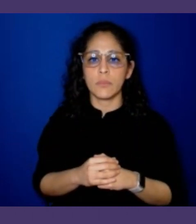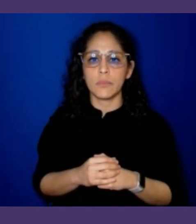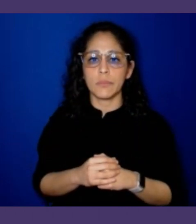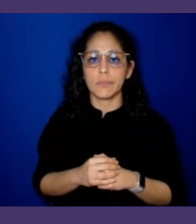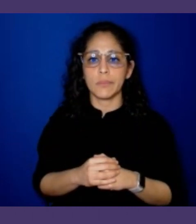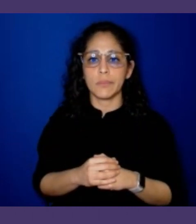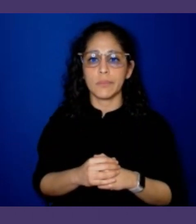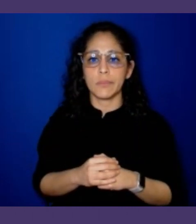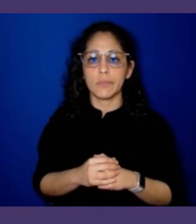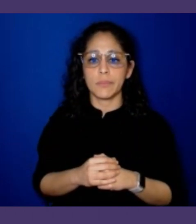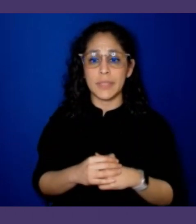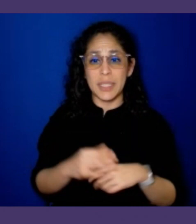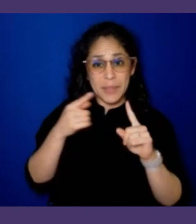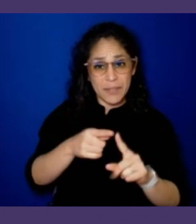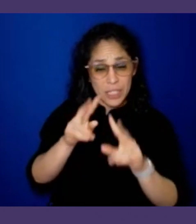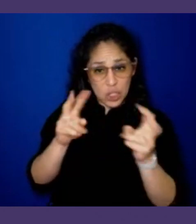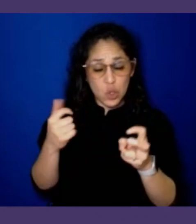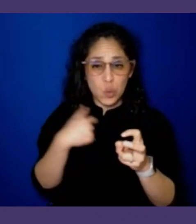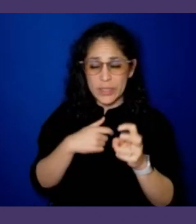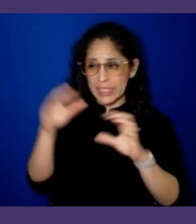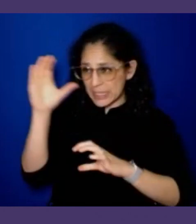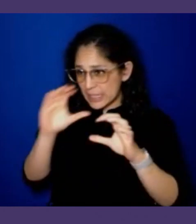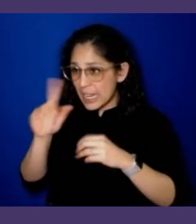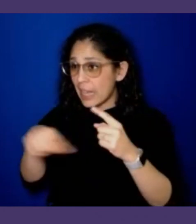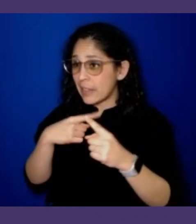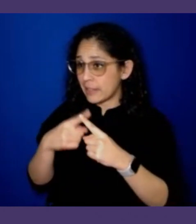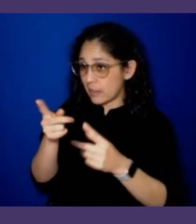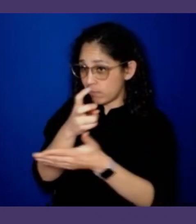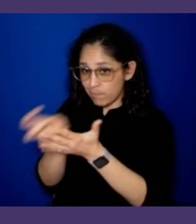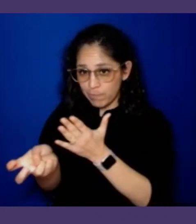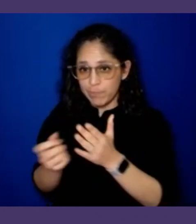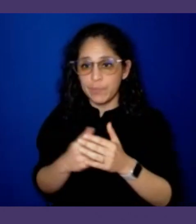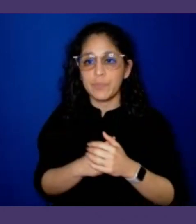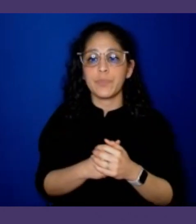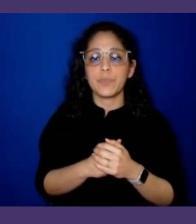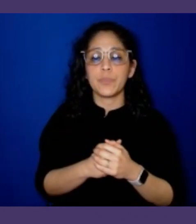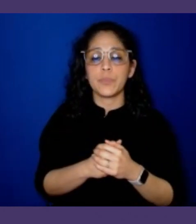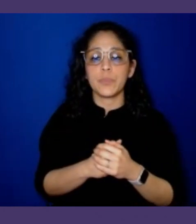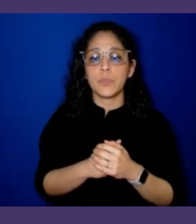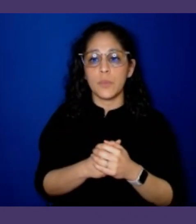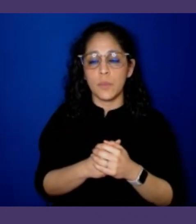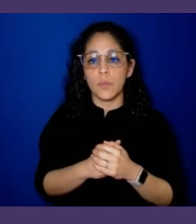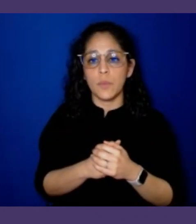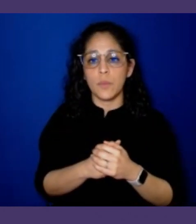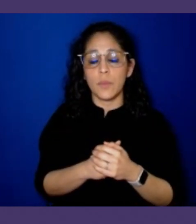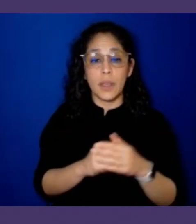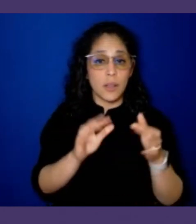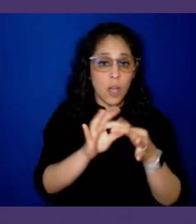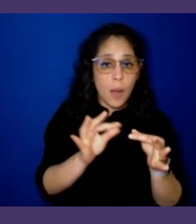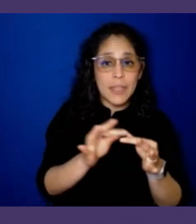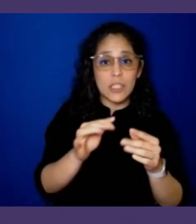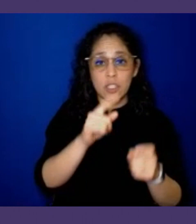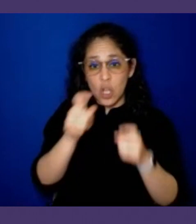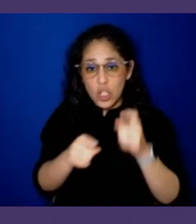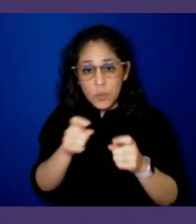Then, we encourage contribution and review and comments from everybody. I can say more about that later,